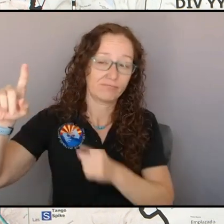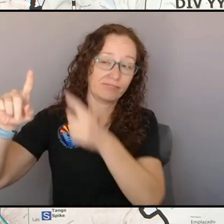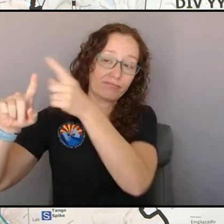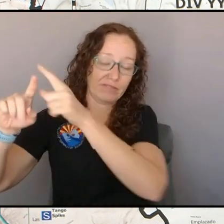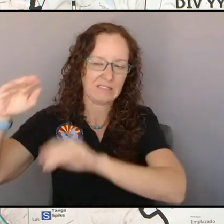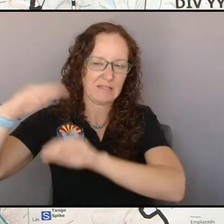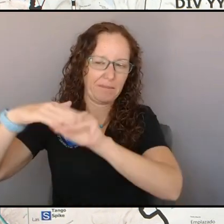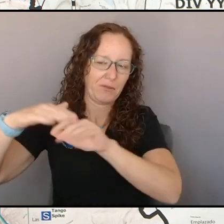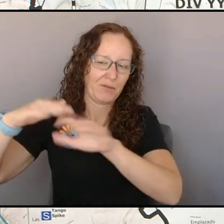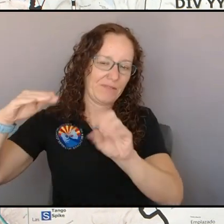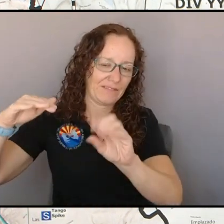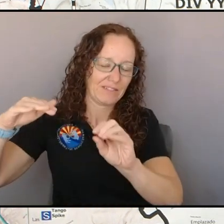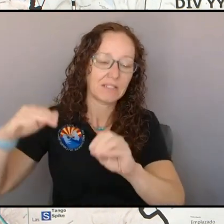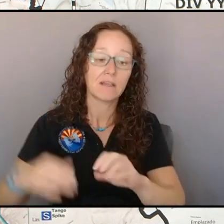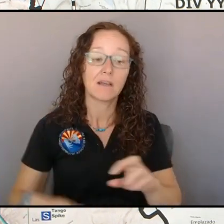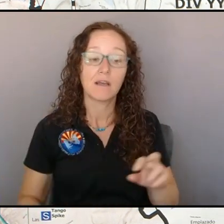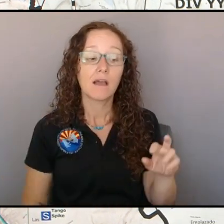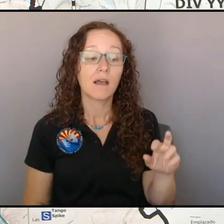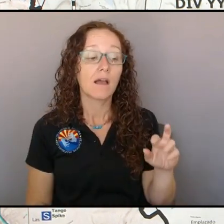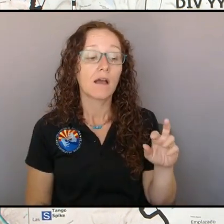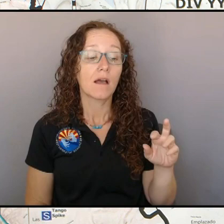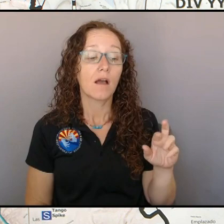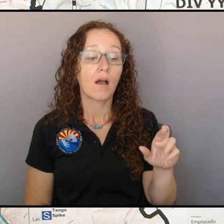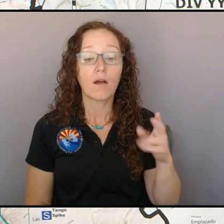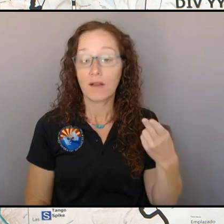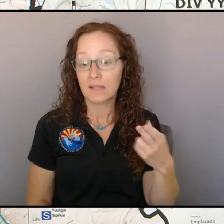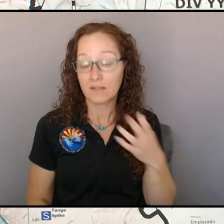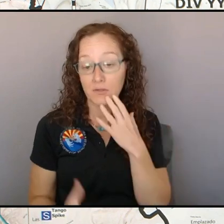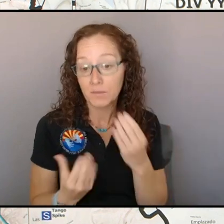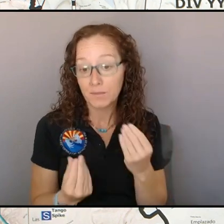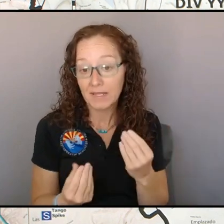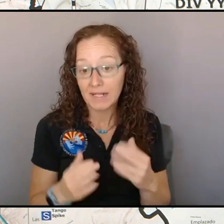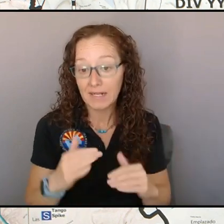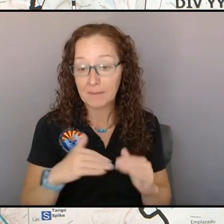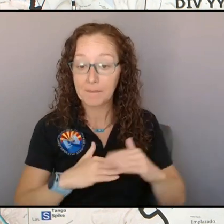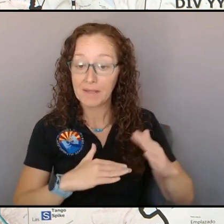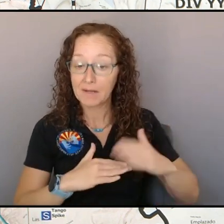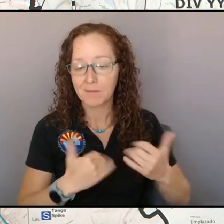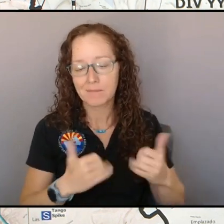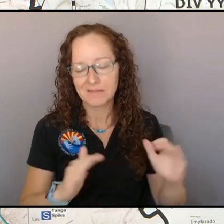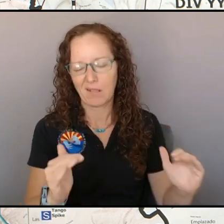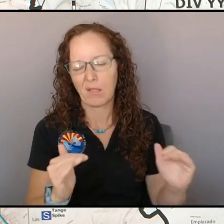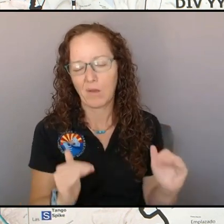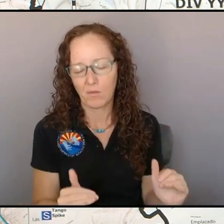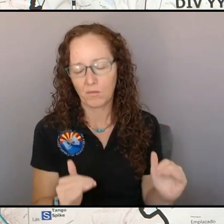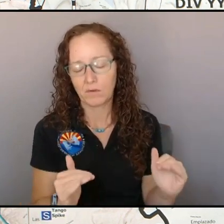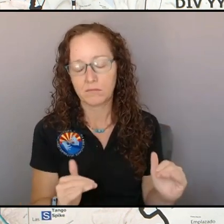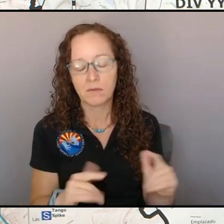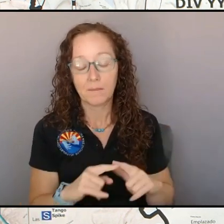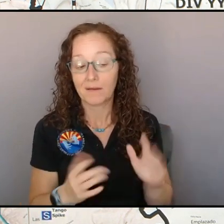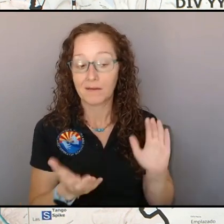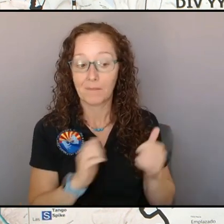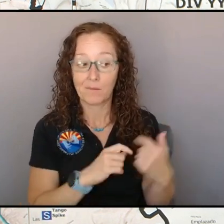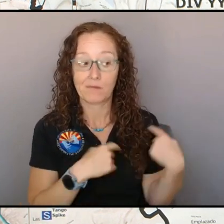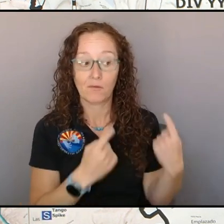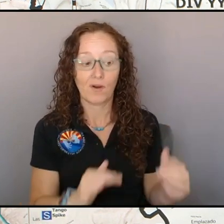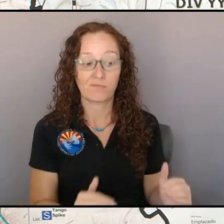pretty low but they're going to be much improved compared to the single digits that we've been used to for the last, well